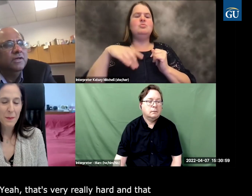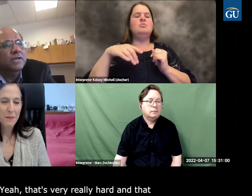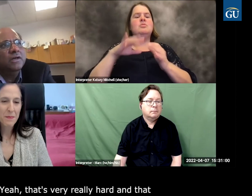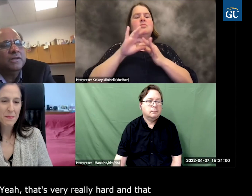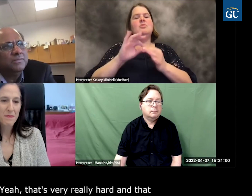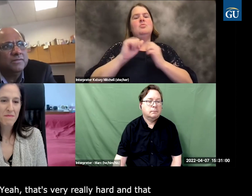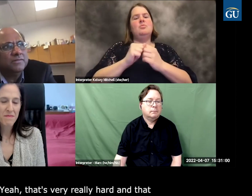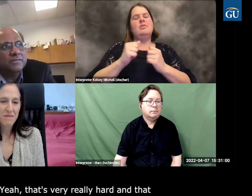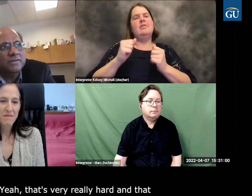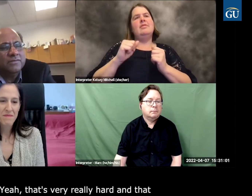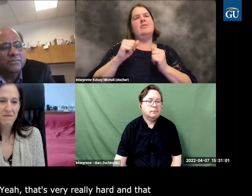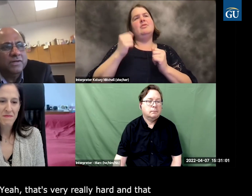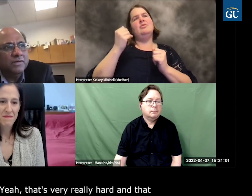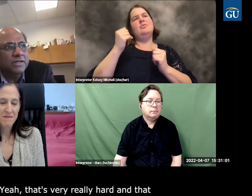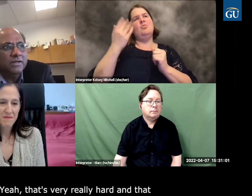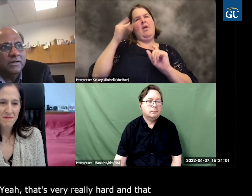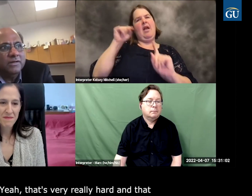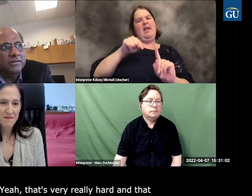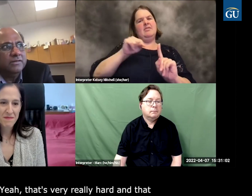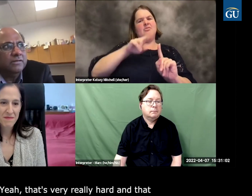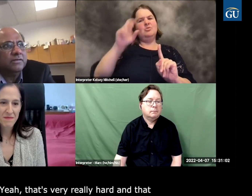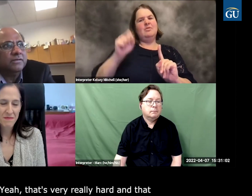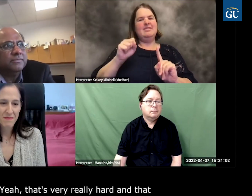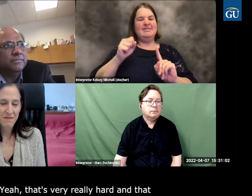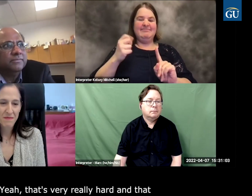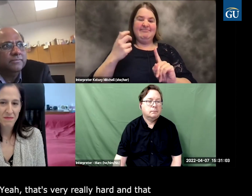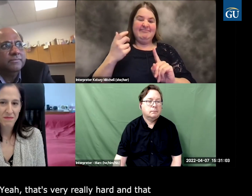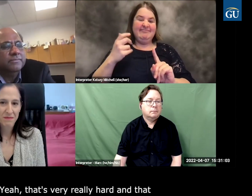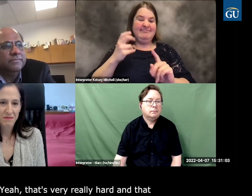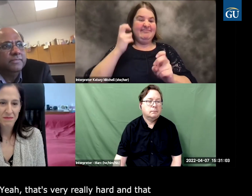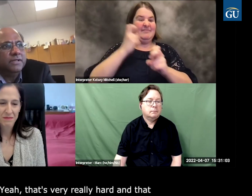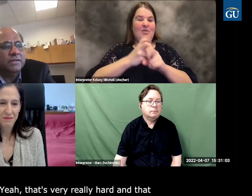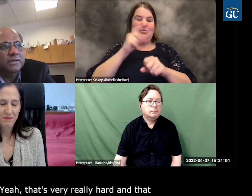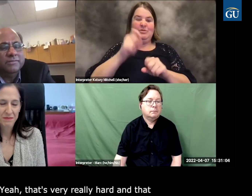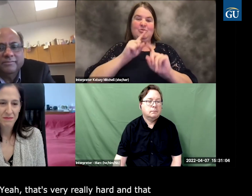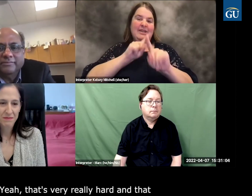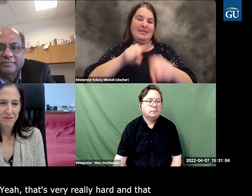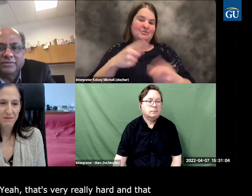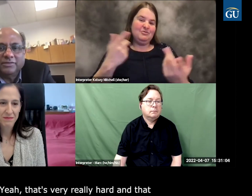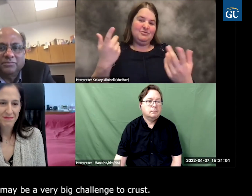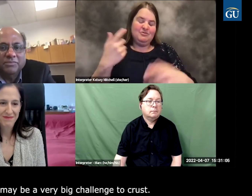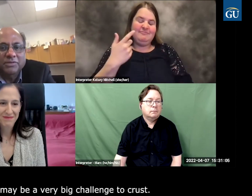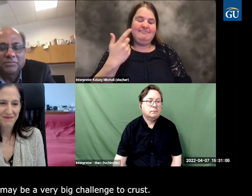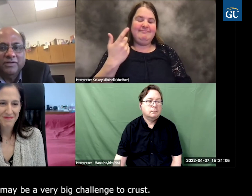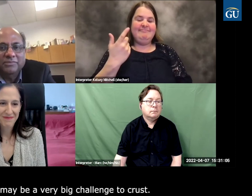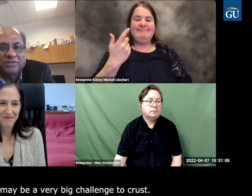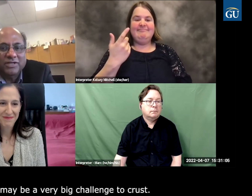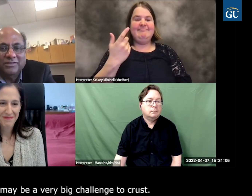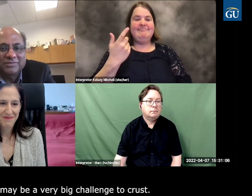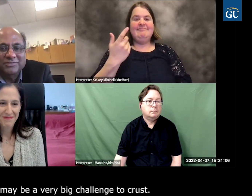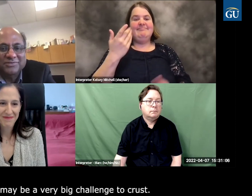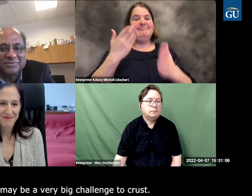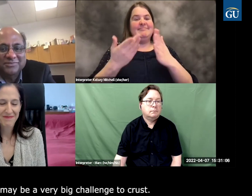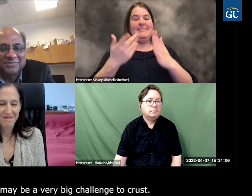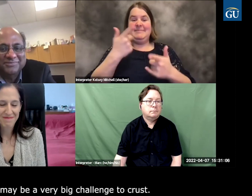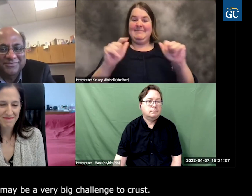yeah and that's that's very really hard um and